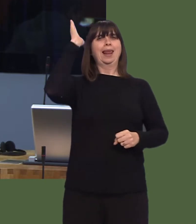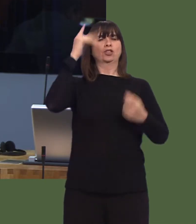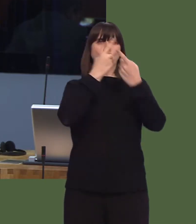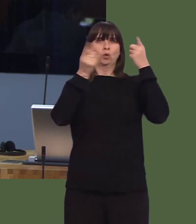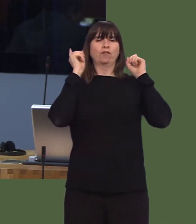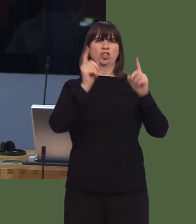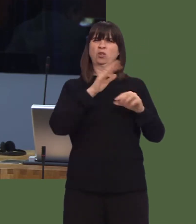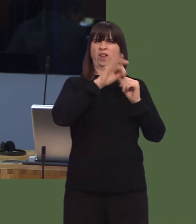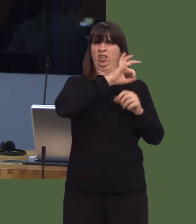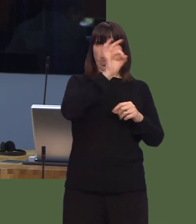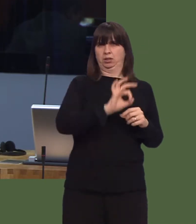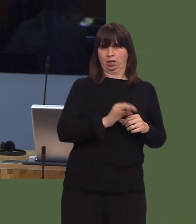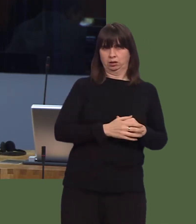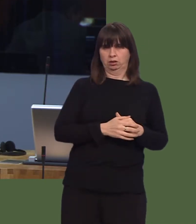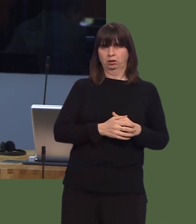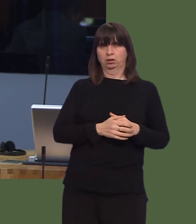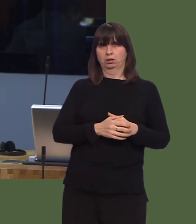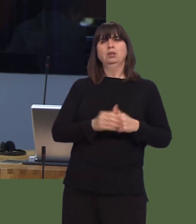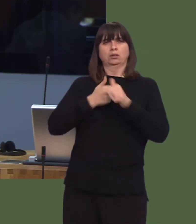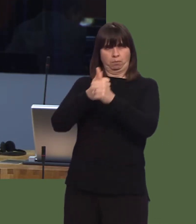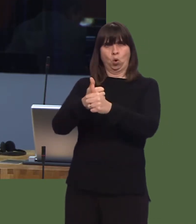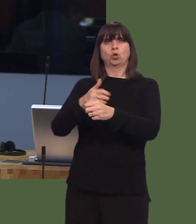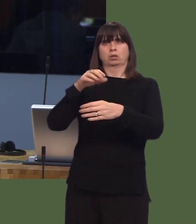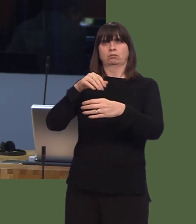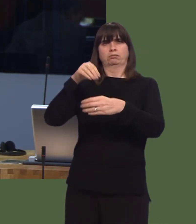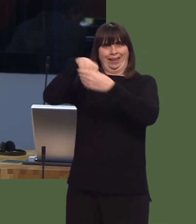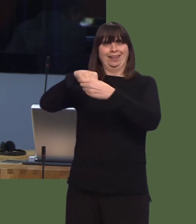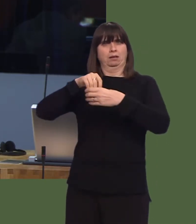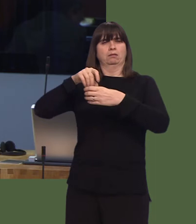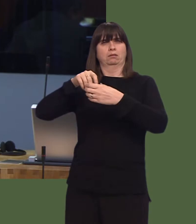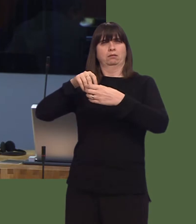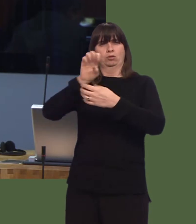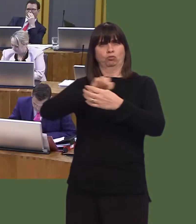of a controversial nature are taught in the classroom that balance is likely to be lost?